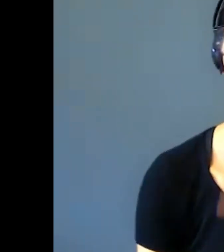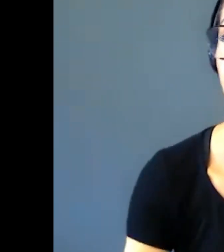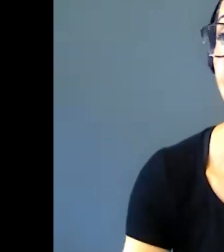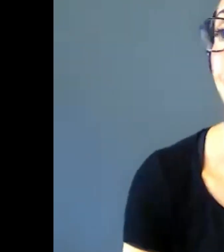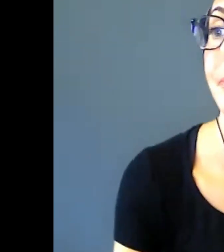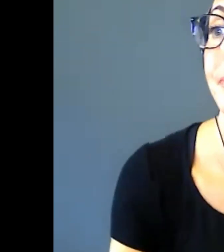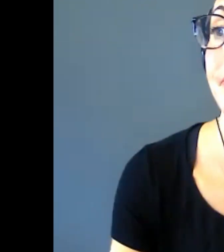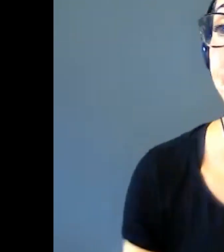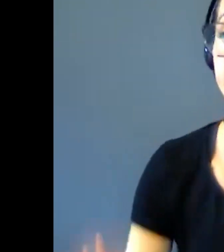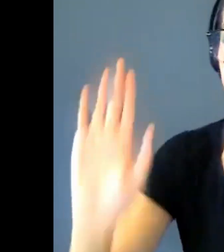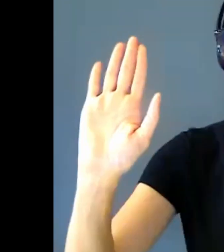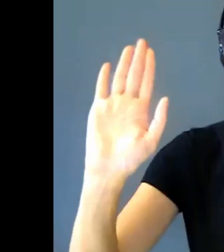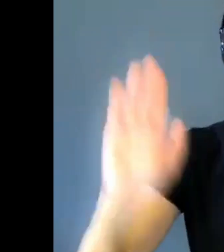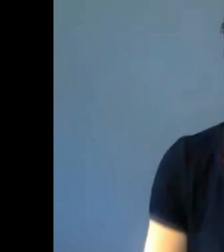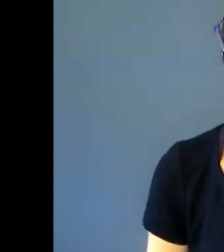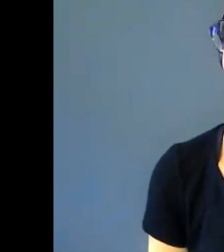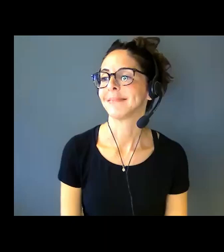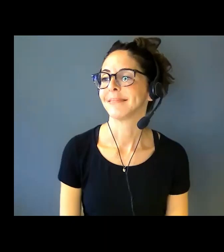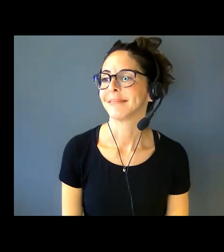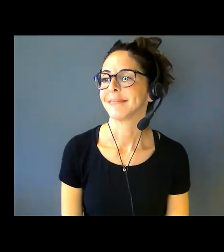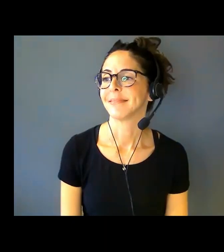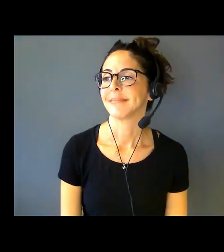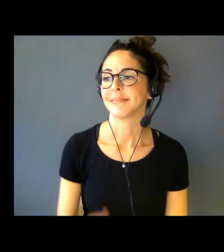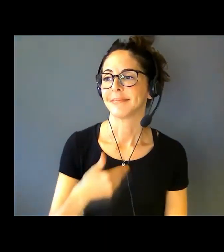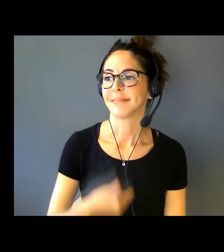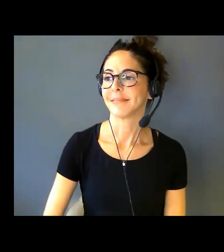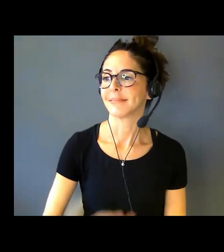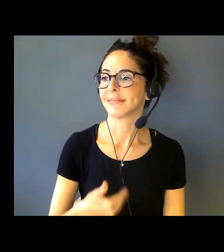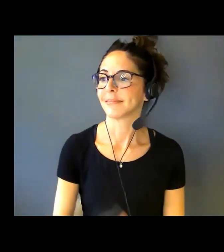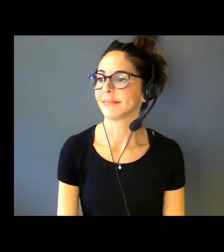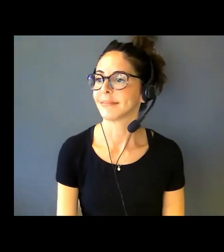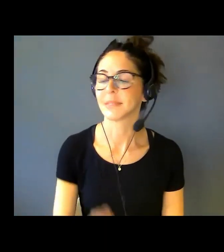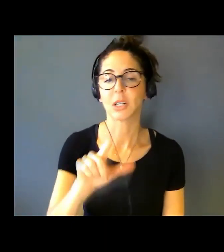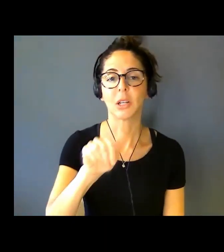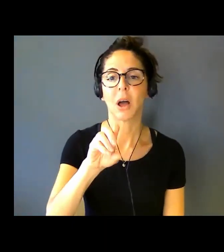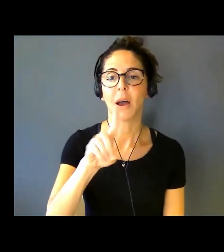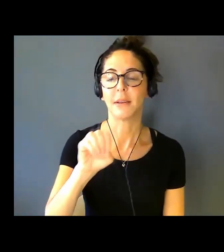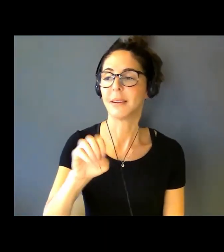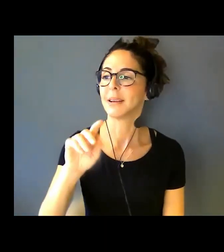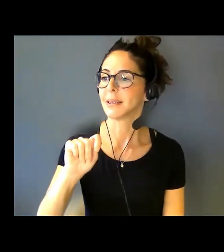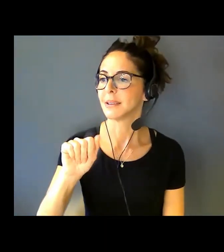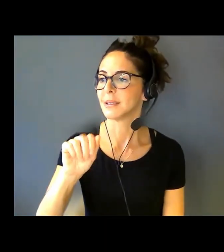My name is Claude Tardif. I am the current president of the International Society